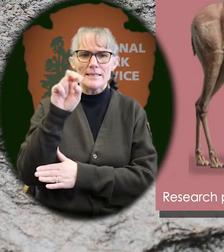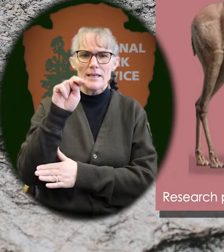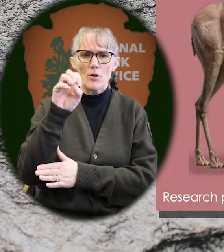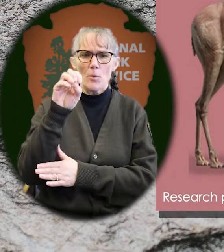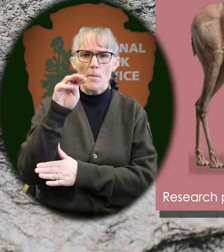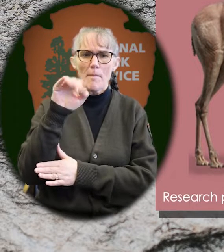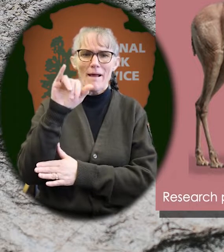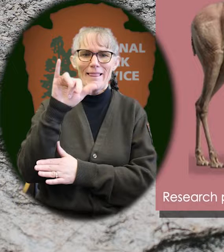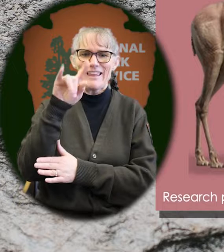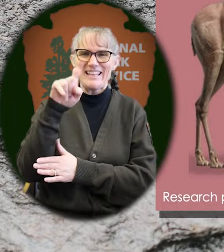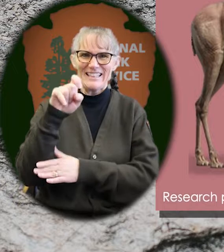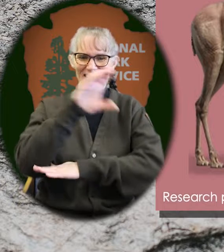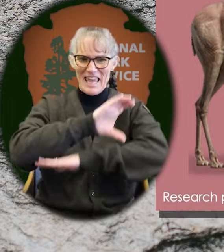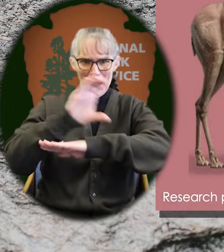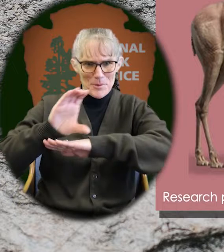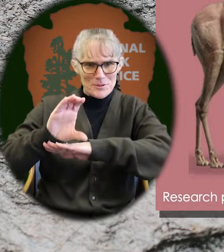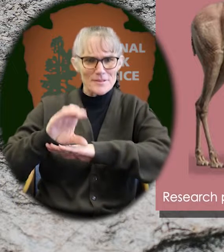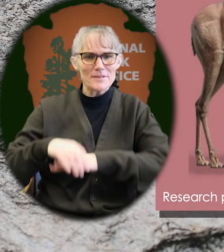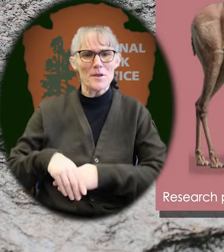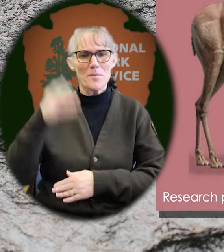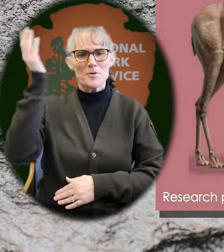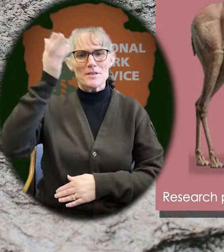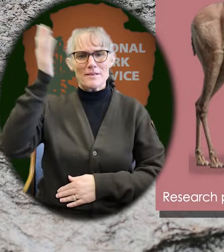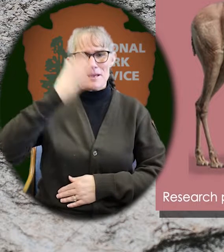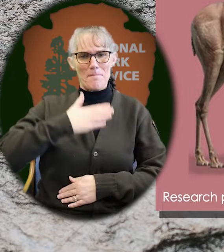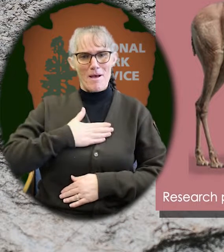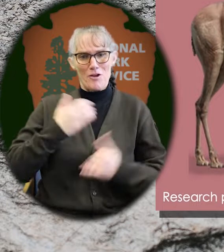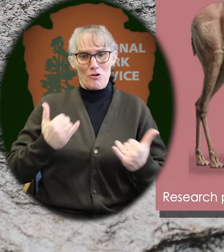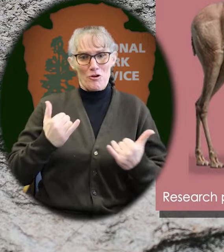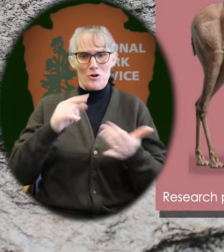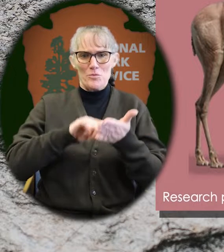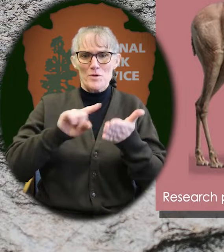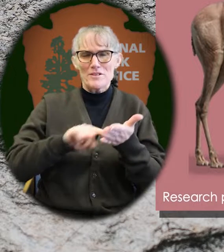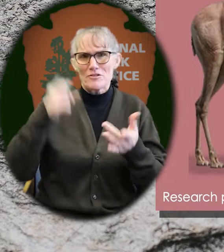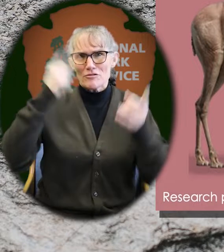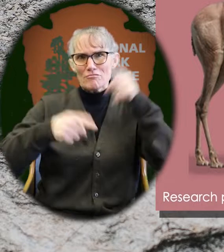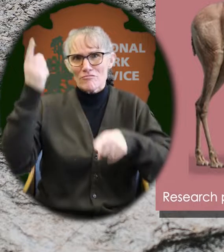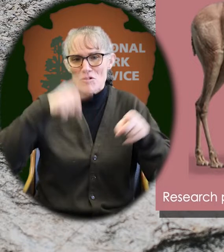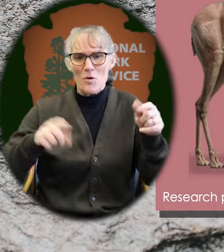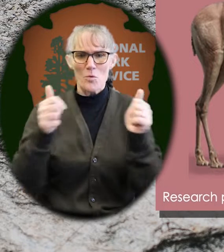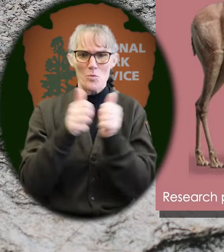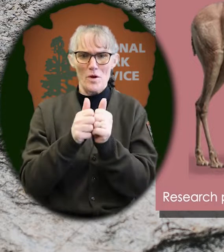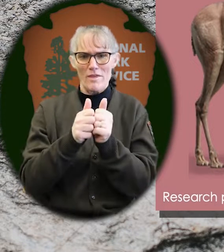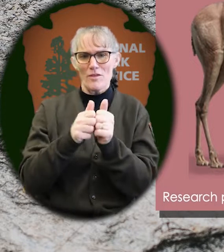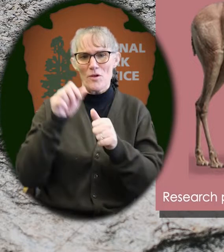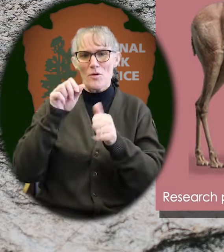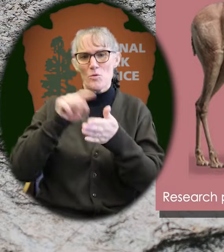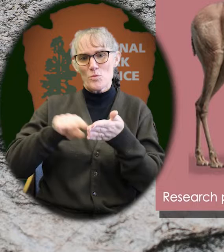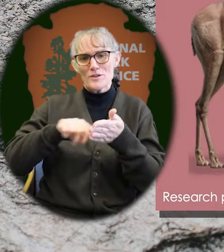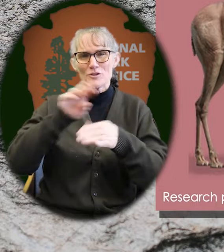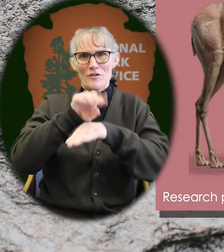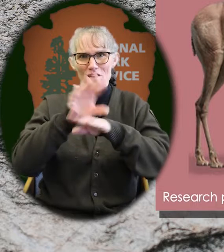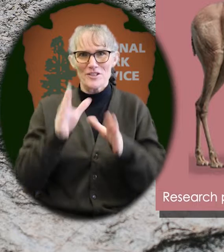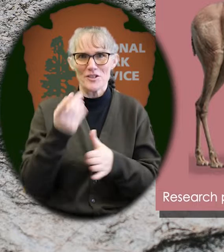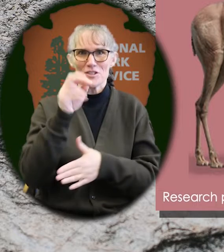Um So, this is going to be presenting research uh that I'm currently working on, in collaboration with my research adviser Dr. Donald Prothero.